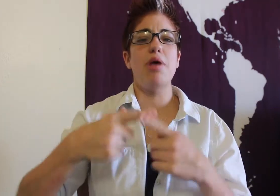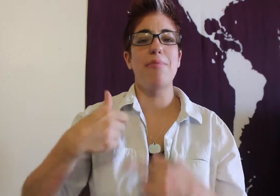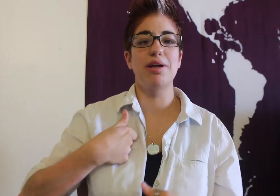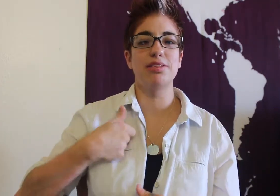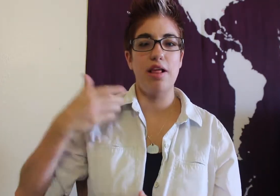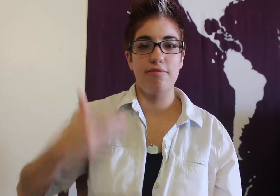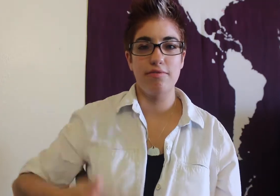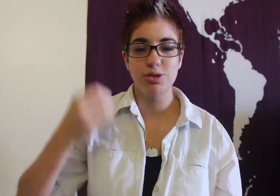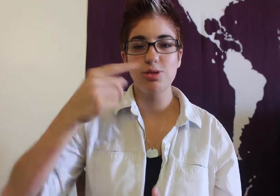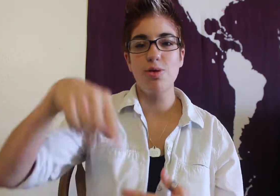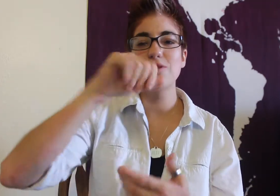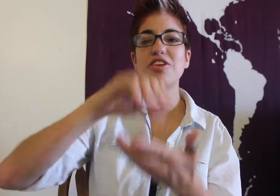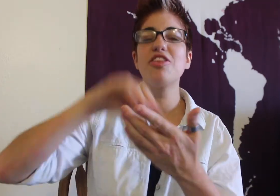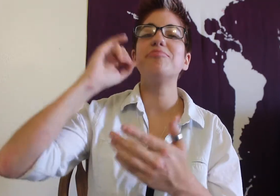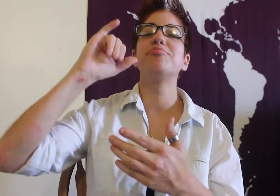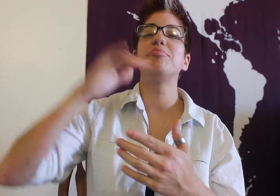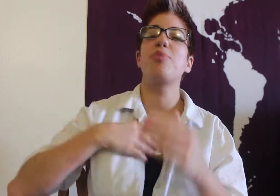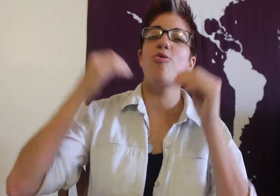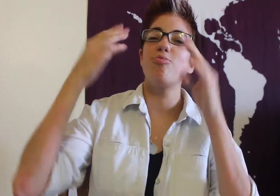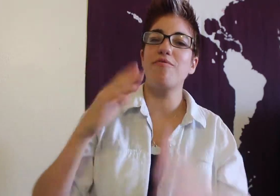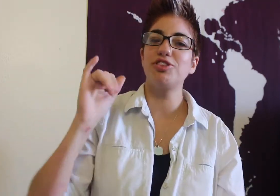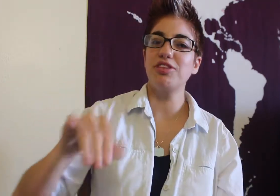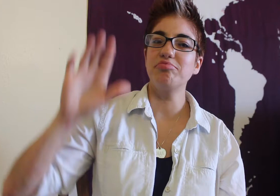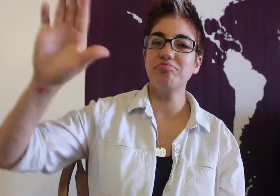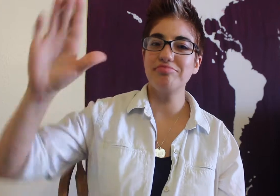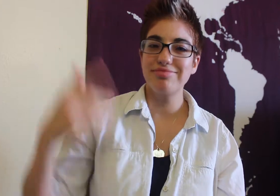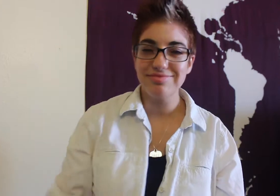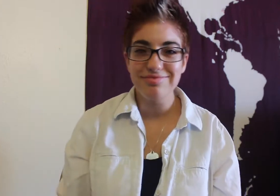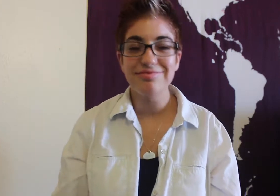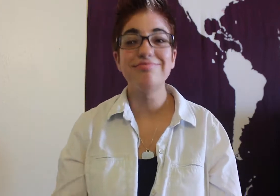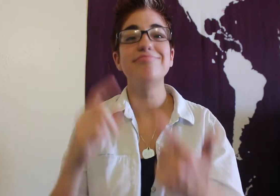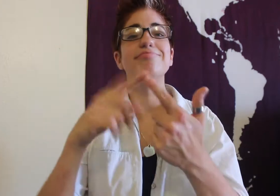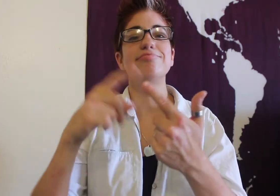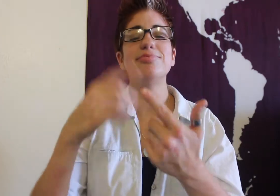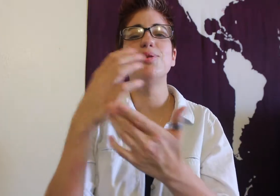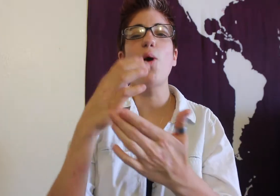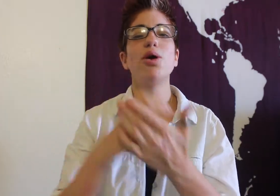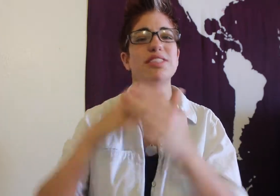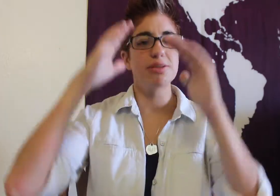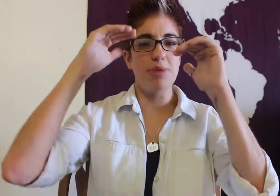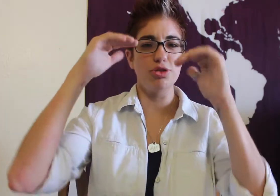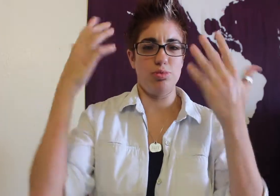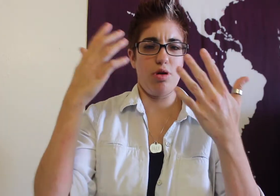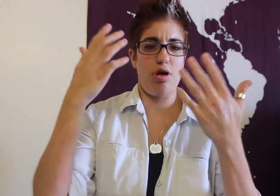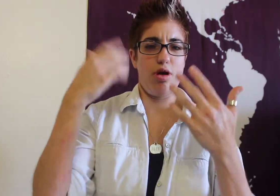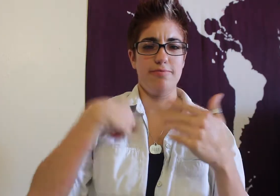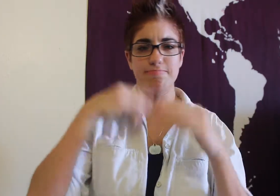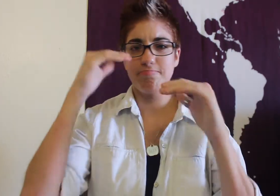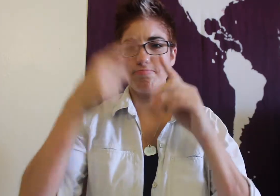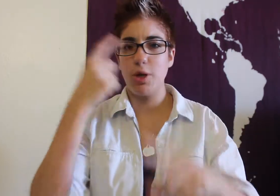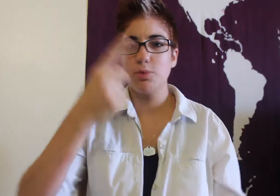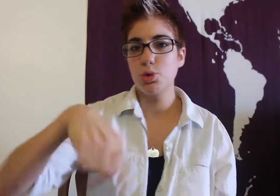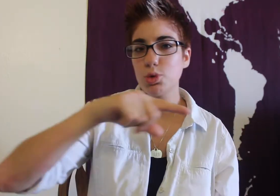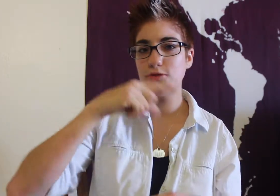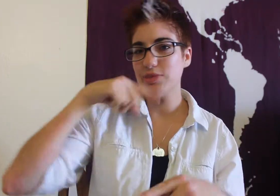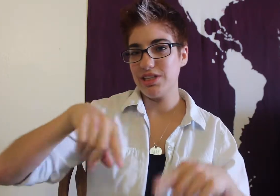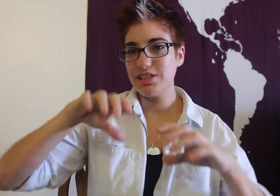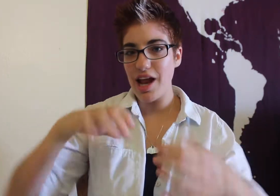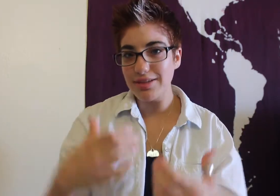learn a bit more about your instructor, general class expectations—what I will expect from you,